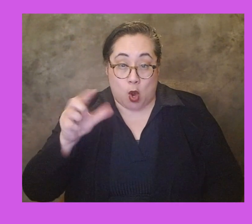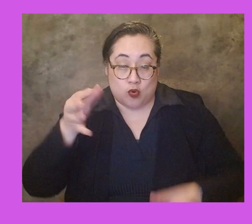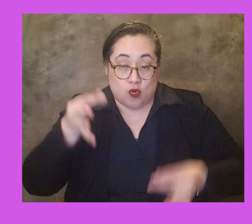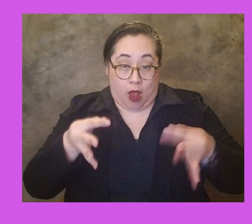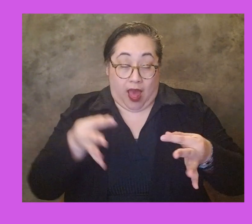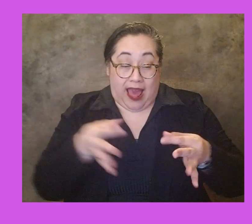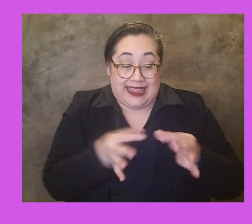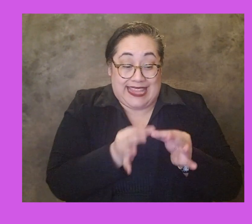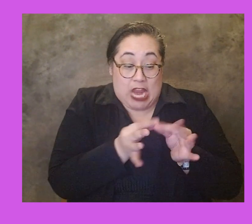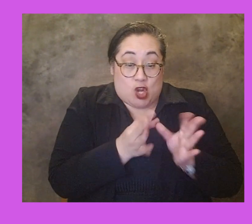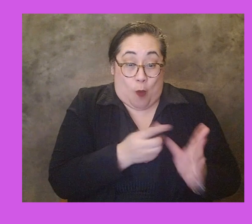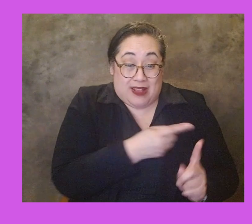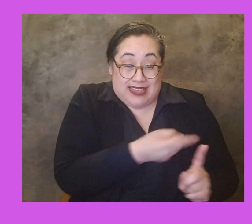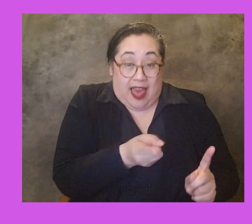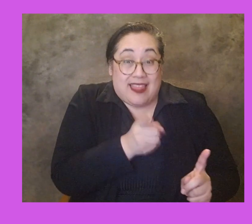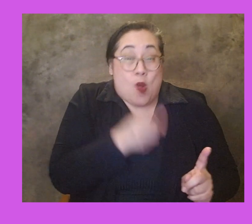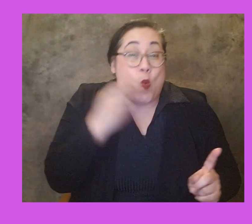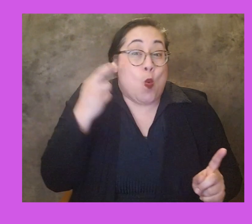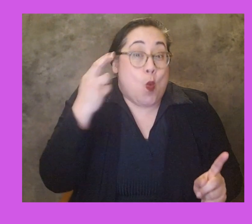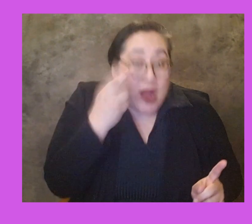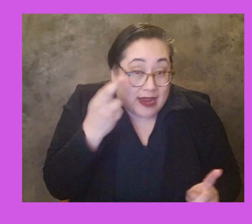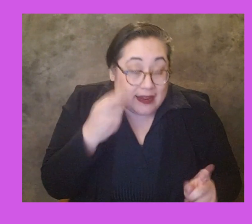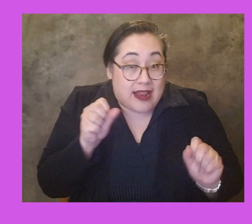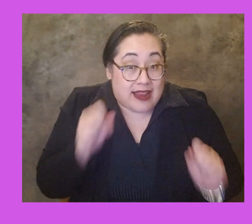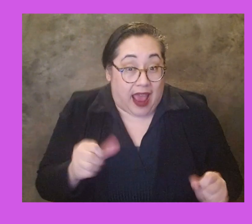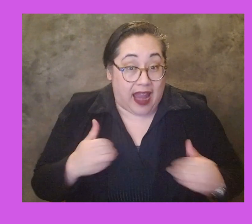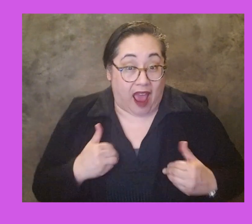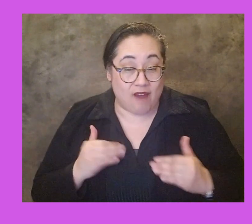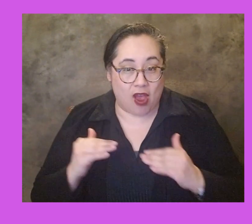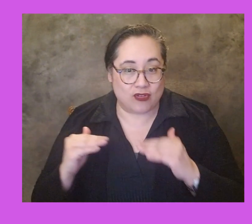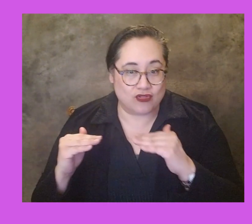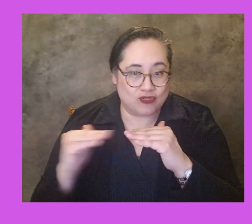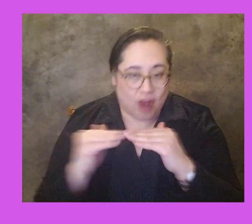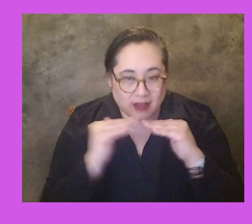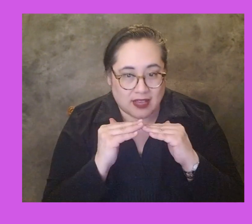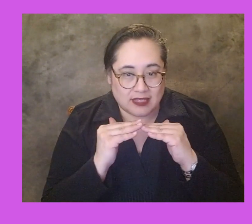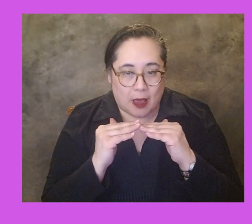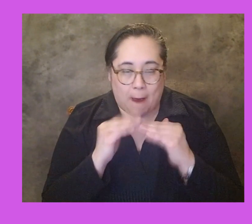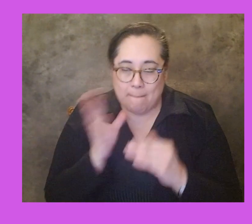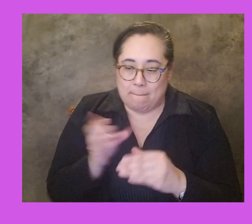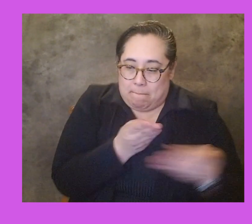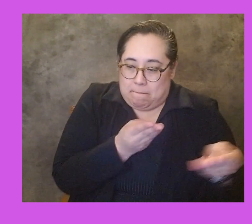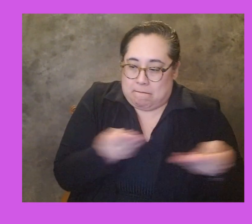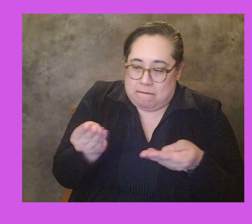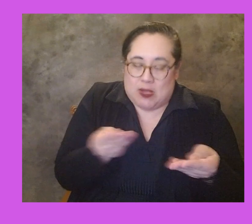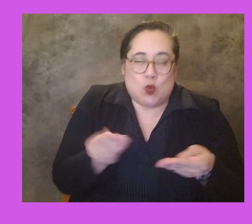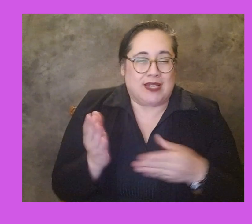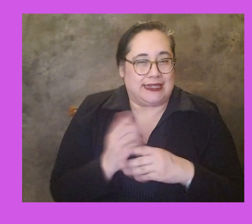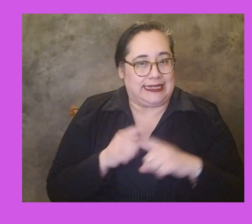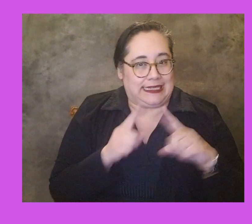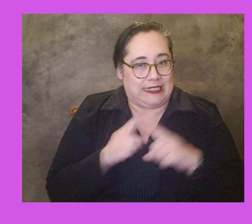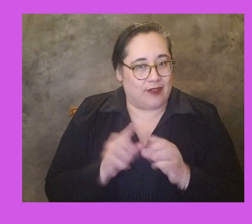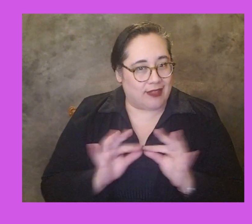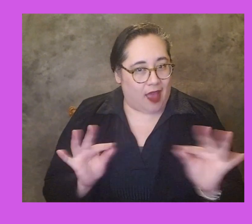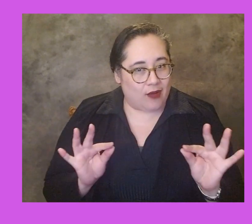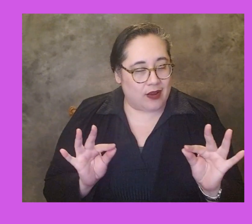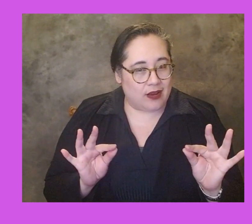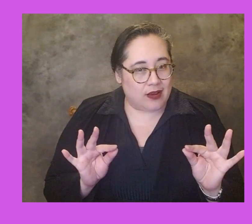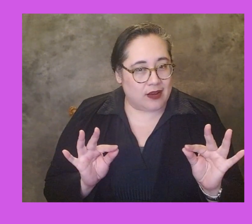be served across different languages? Or did you know that indigenous trade networks ...